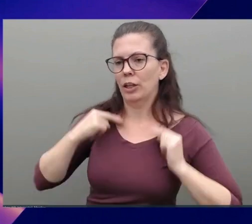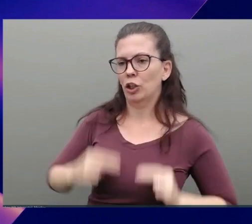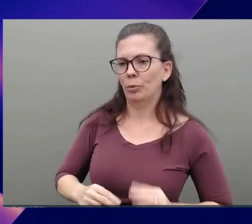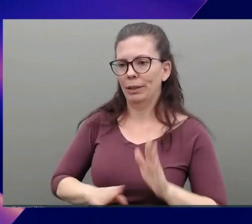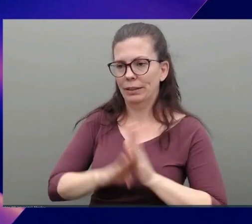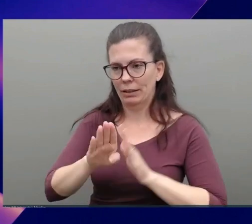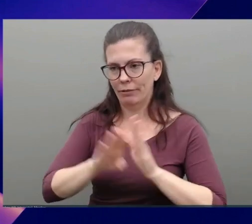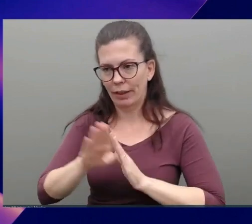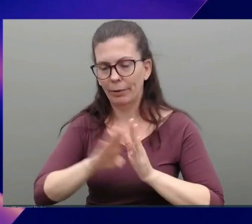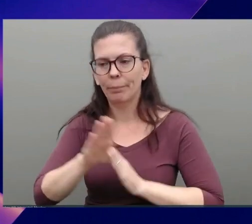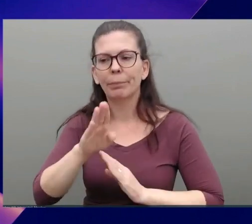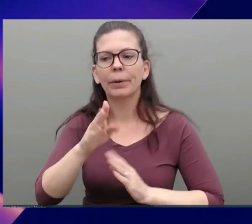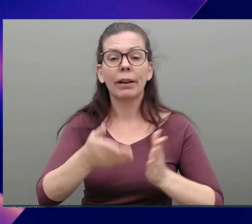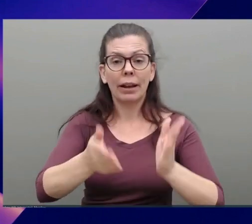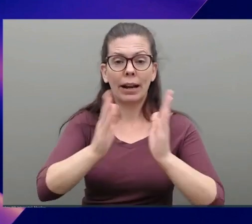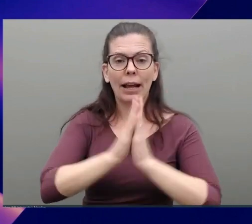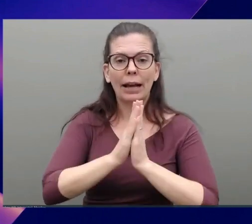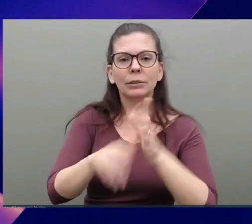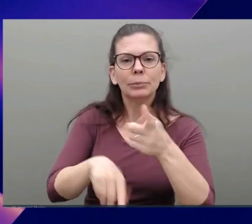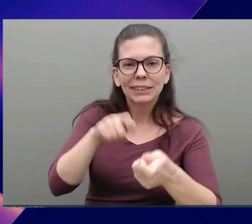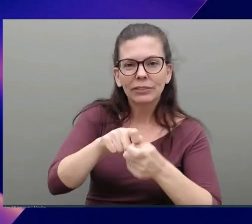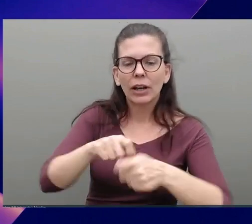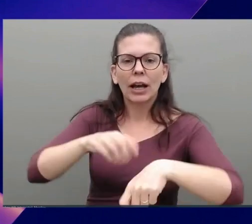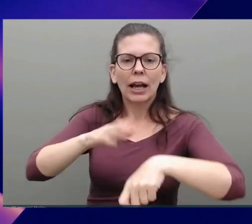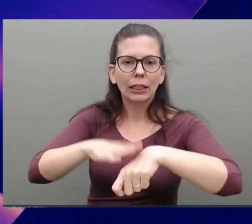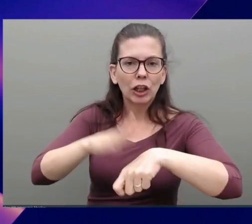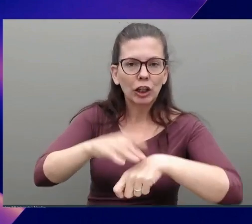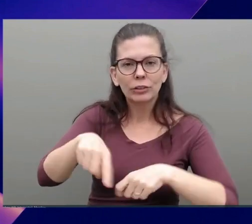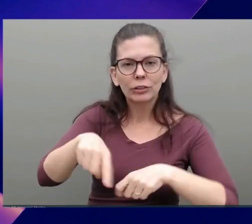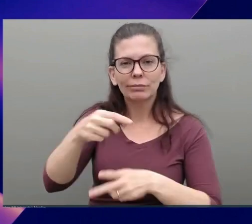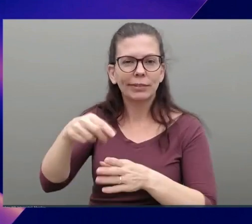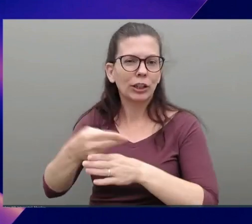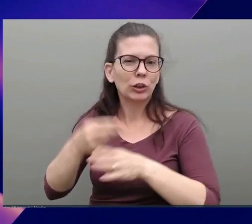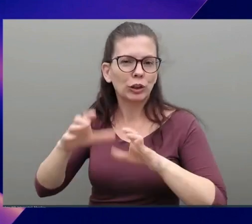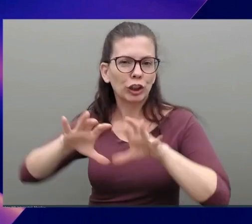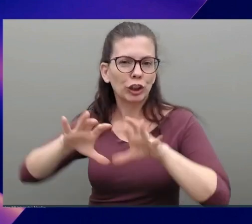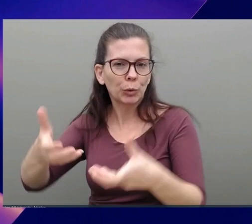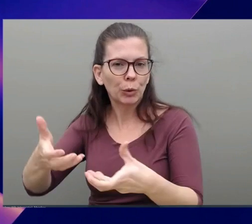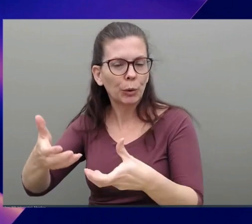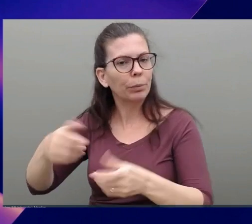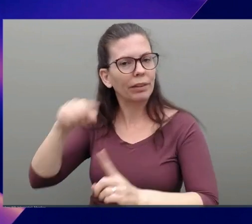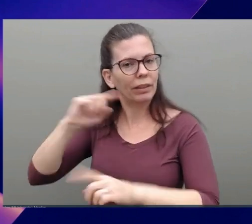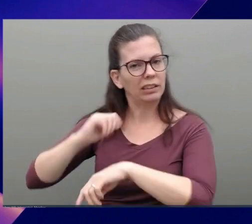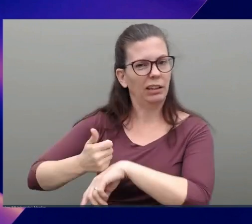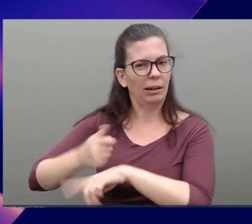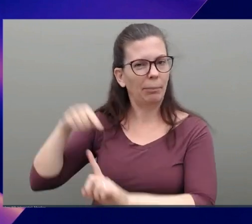It specifies, it alerts, some particular user group that user has set up and that user comes,